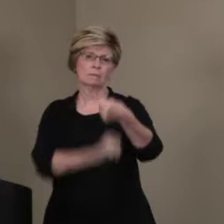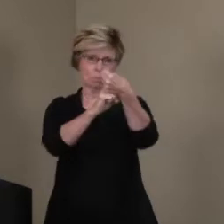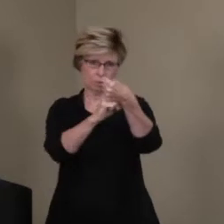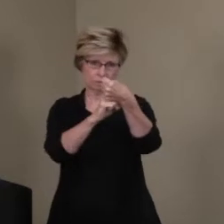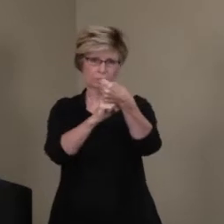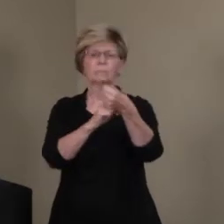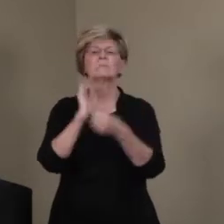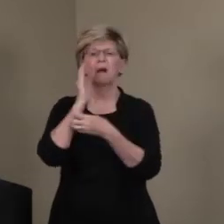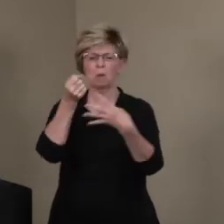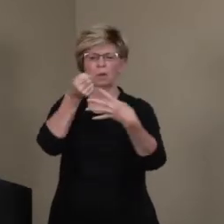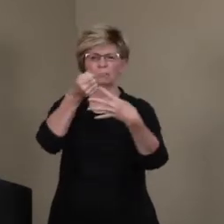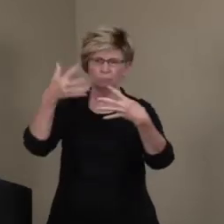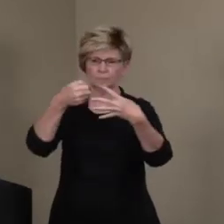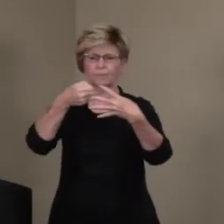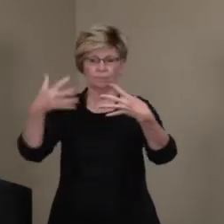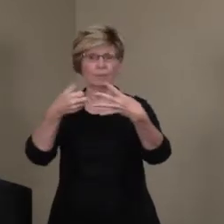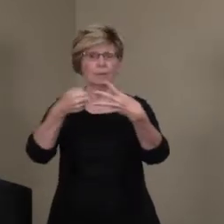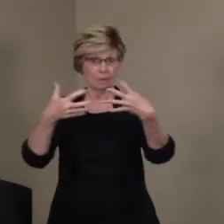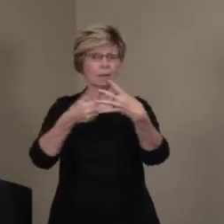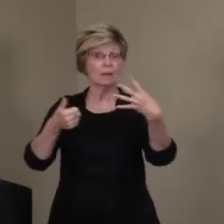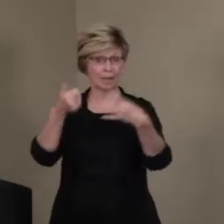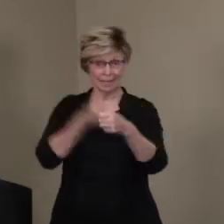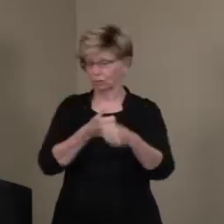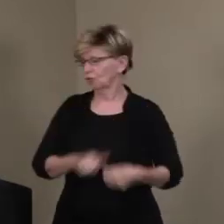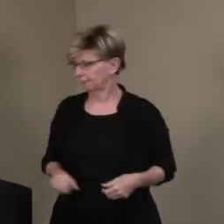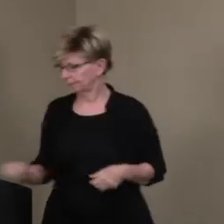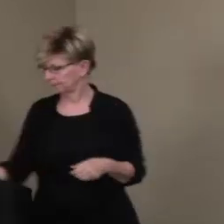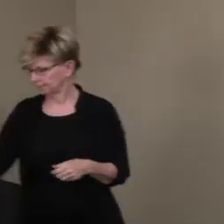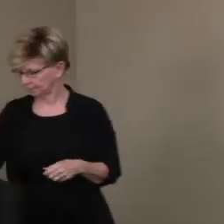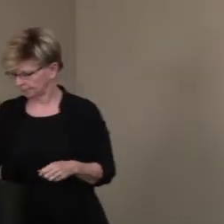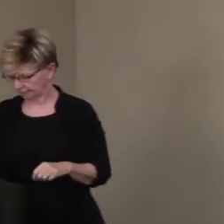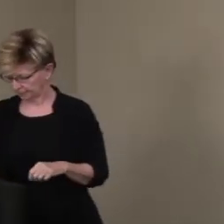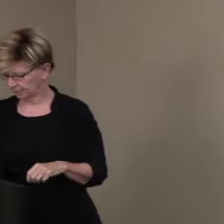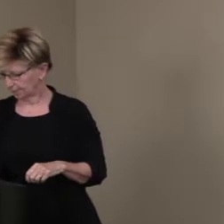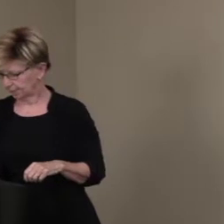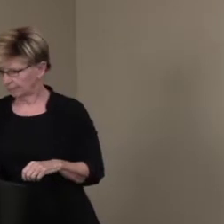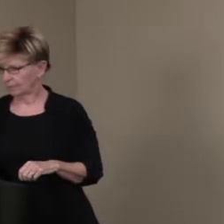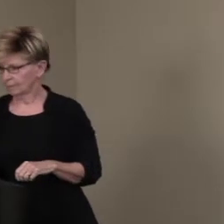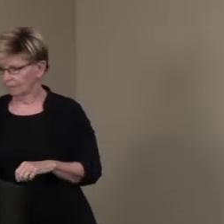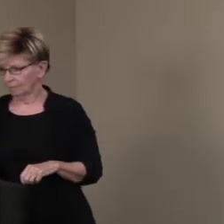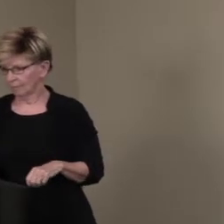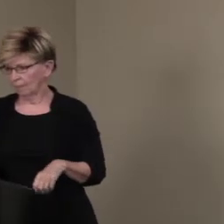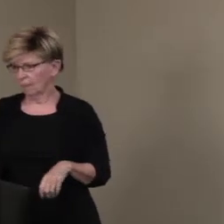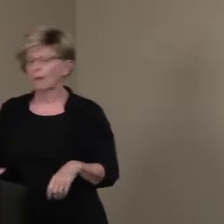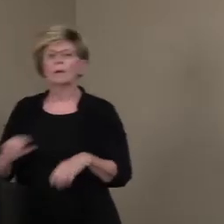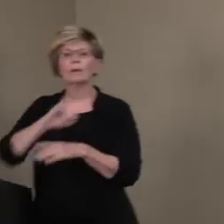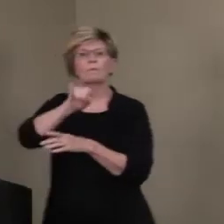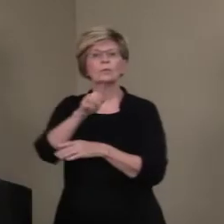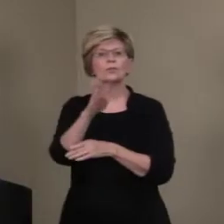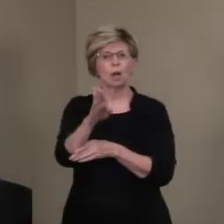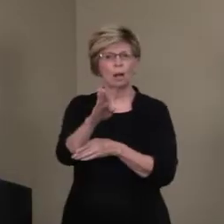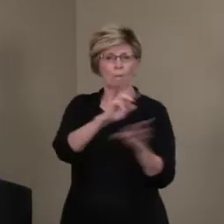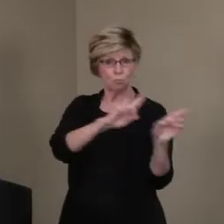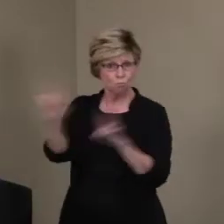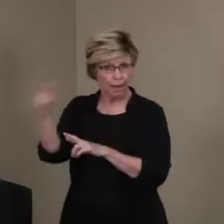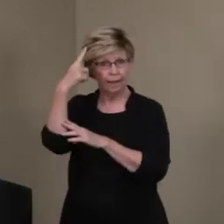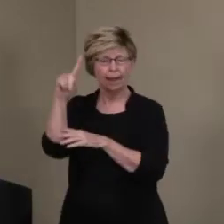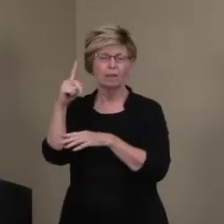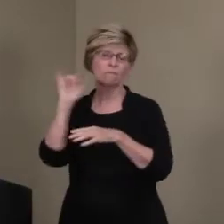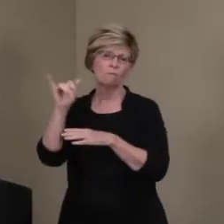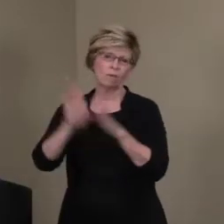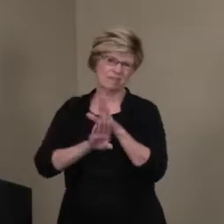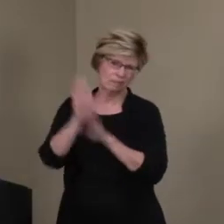as well as support so I'll go on and explain each of those components for job